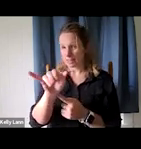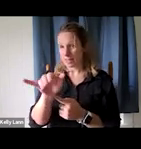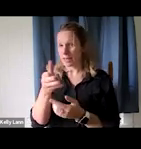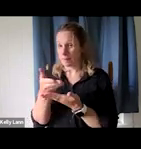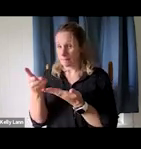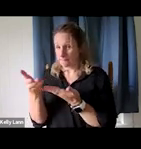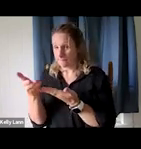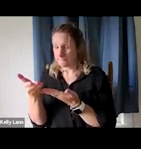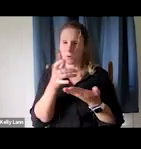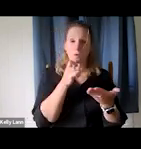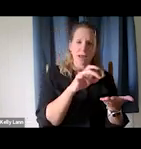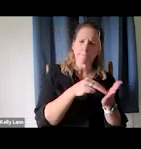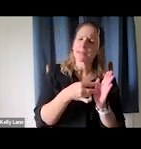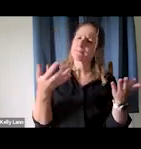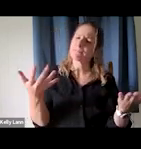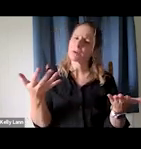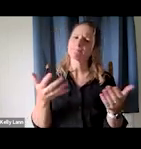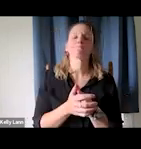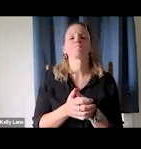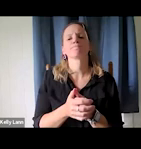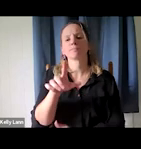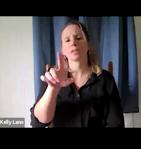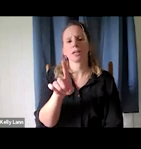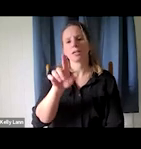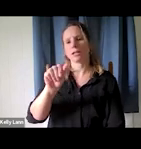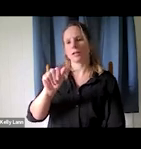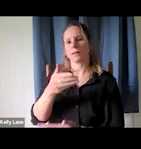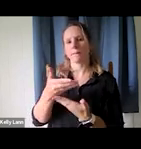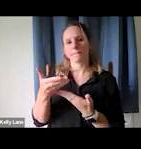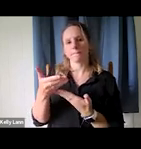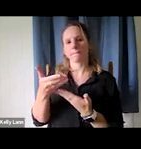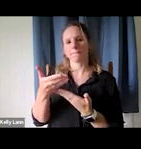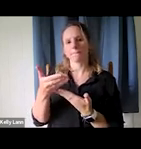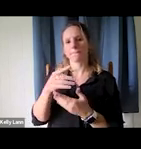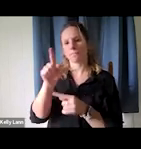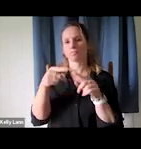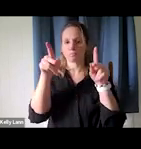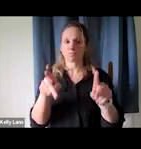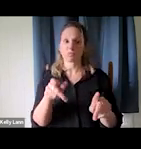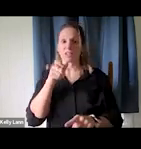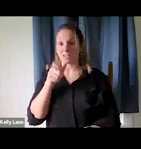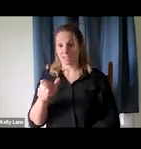What we mean by that is DA&A is material when the claimant would not be disabled